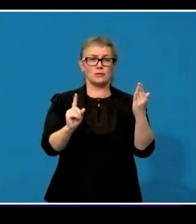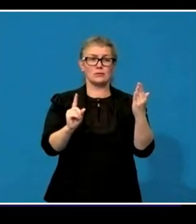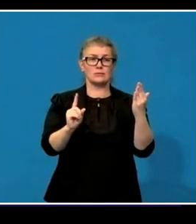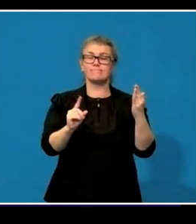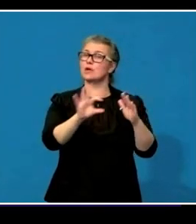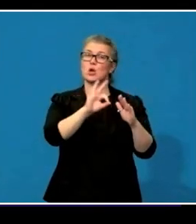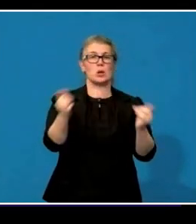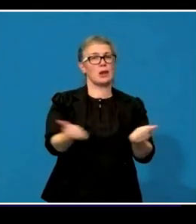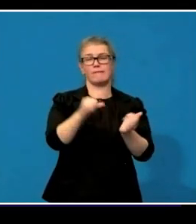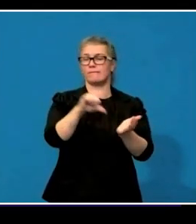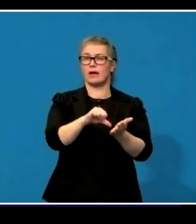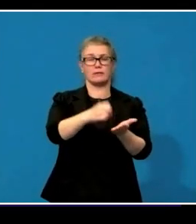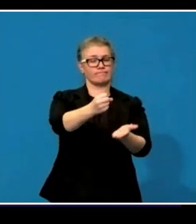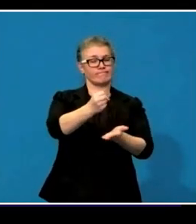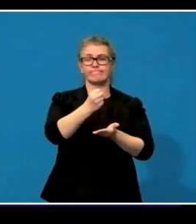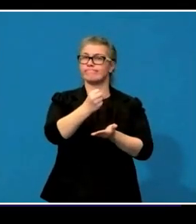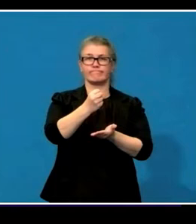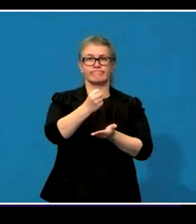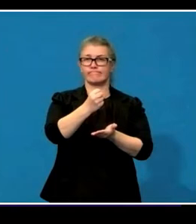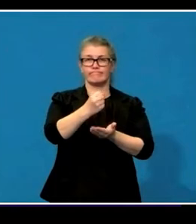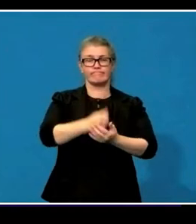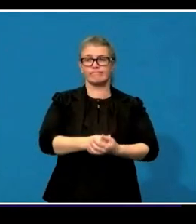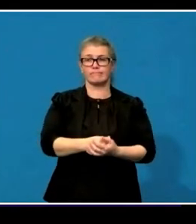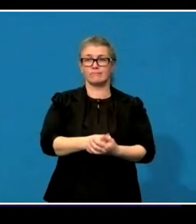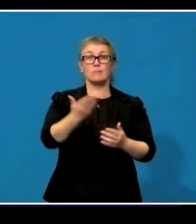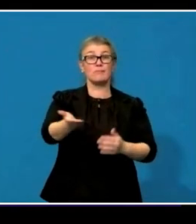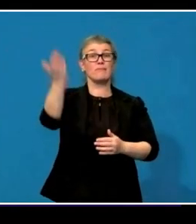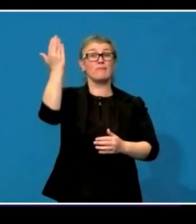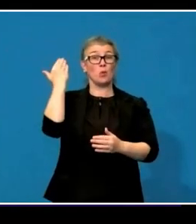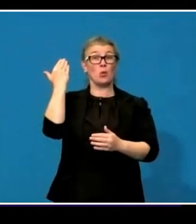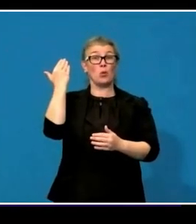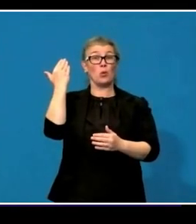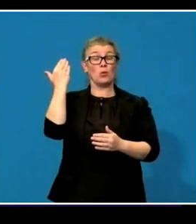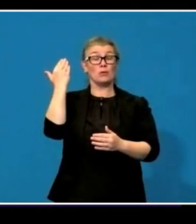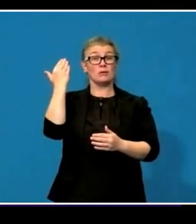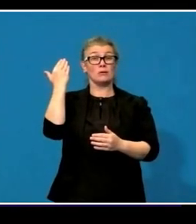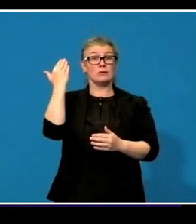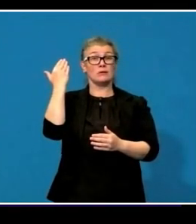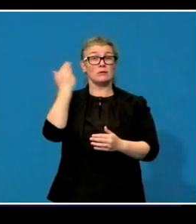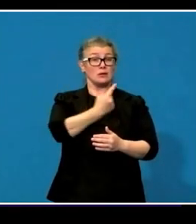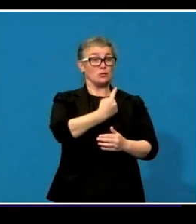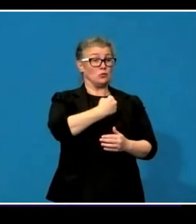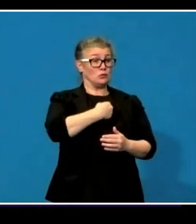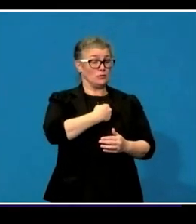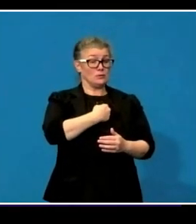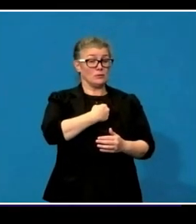And they have previously regarded me, which I have been - last year - late last year, I